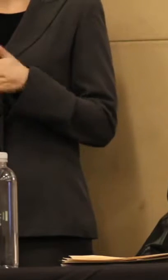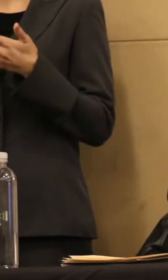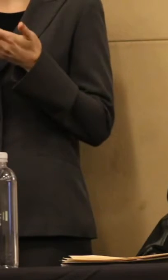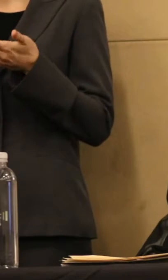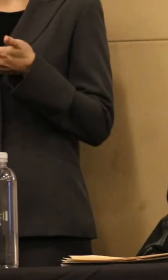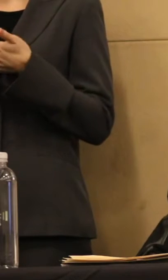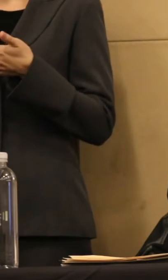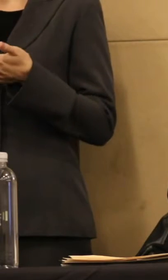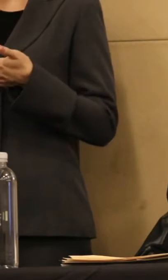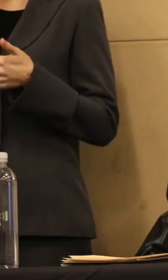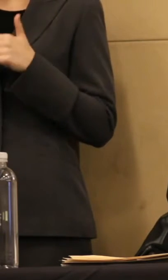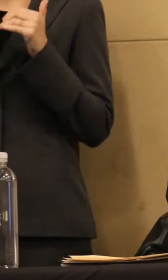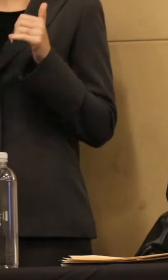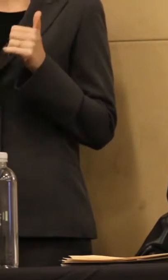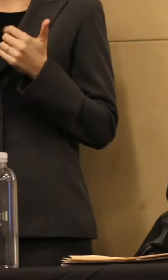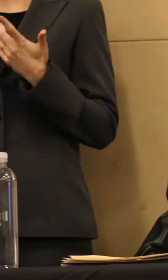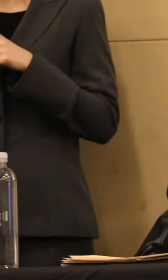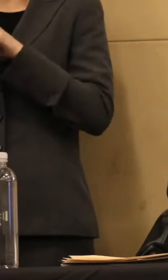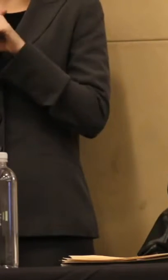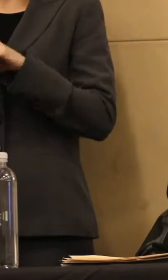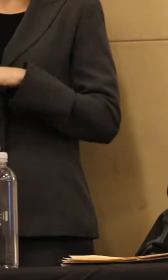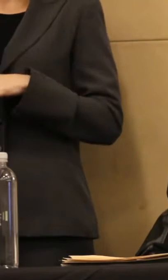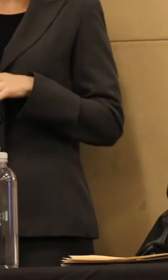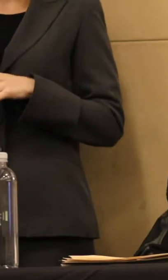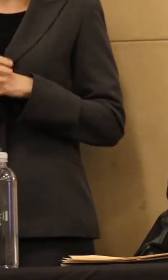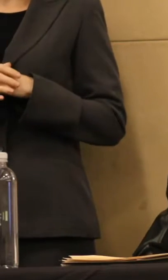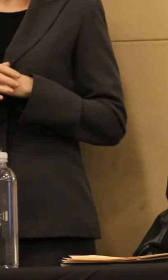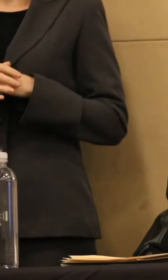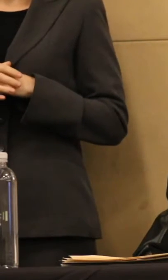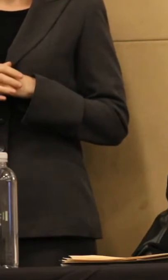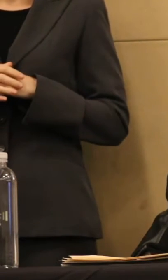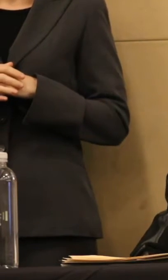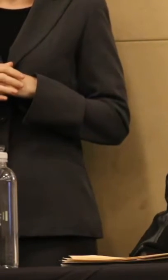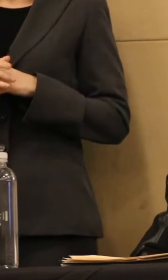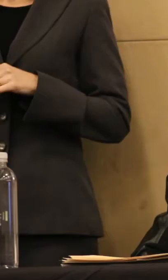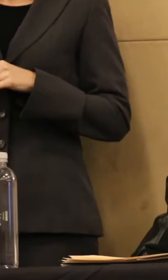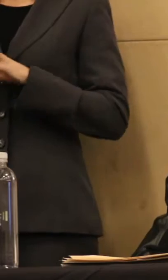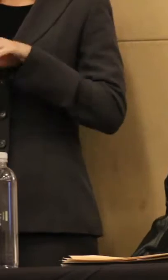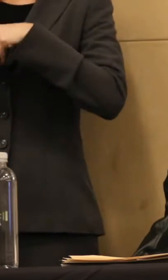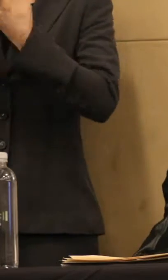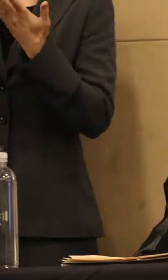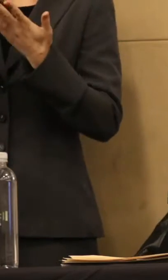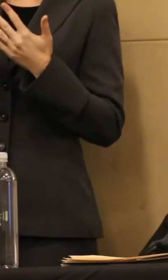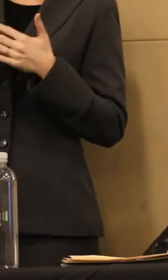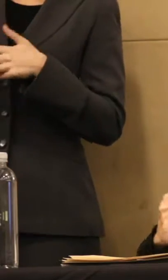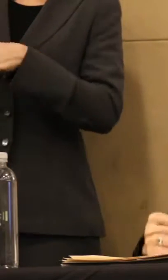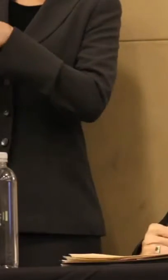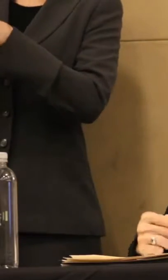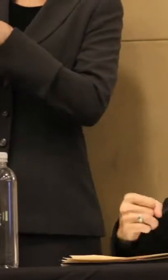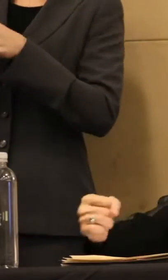Eorking with our office issued their own work matters, report in Kentucky with practical